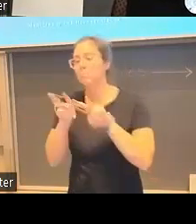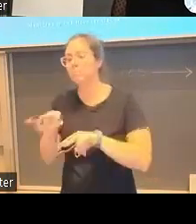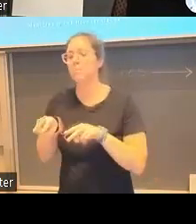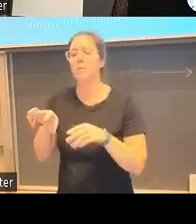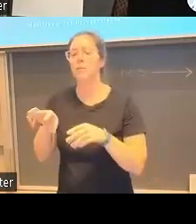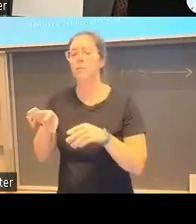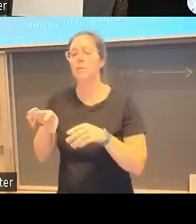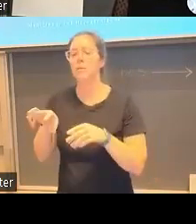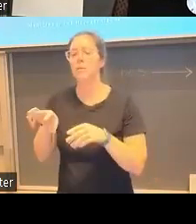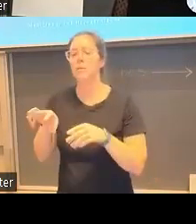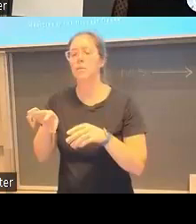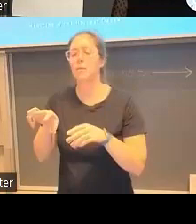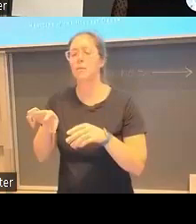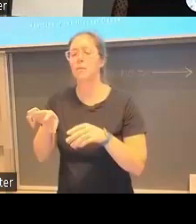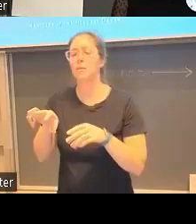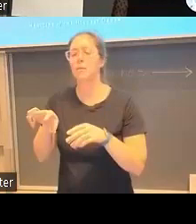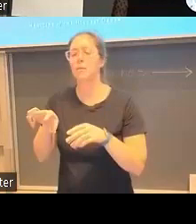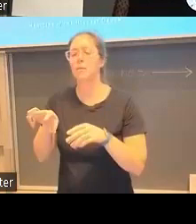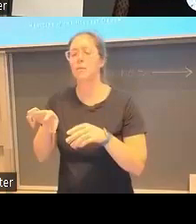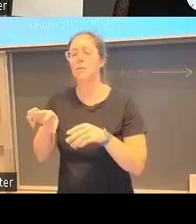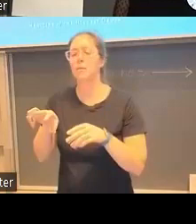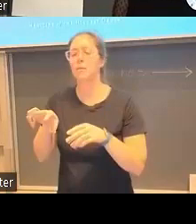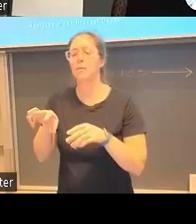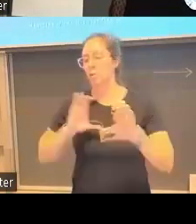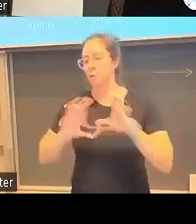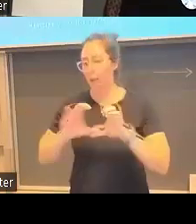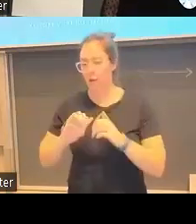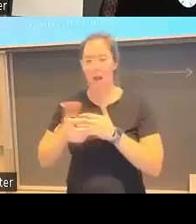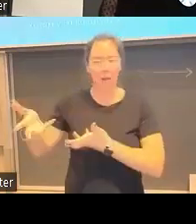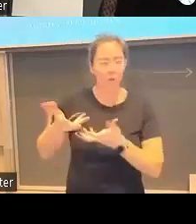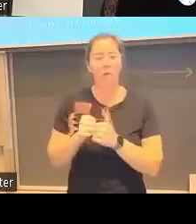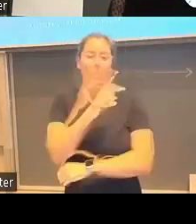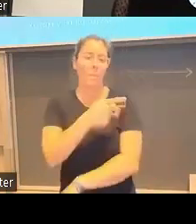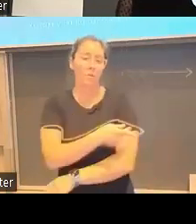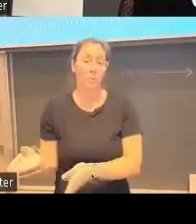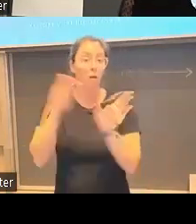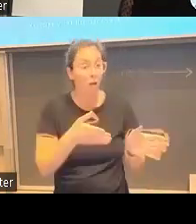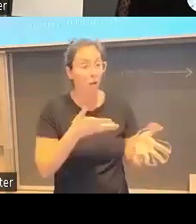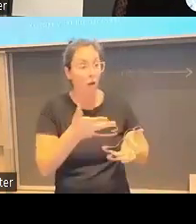in their communication that how they interact or interface with one patient may be different than